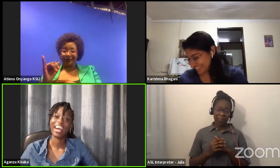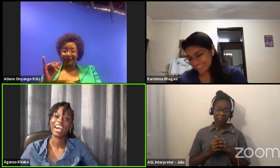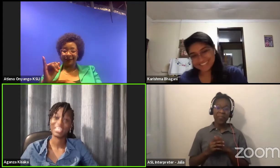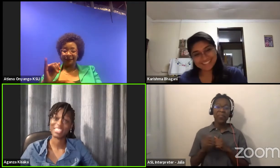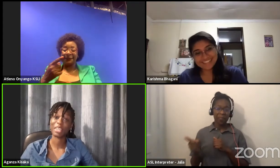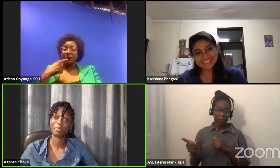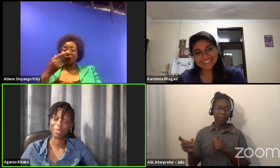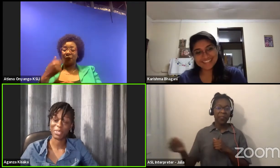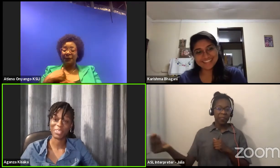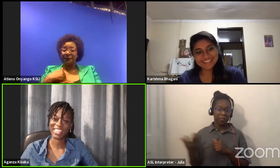I should start producing.